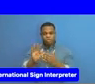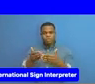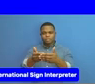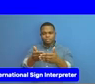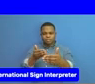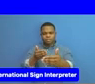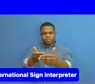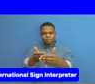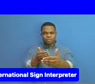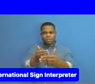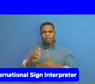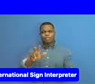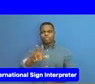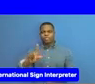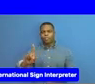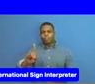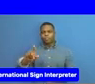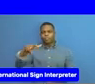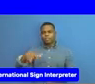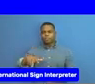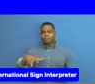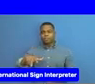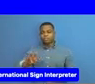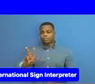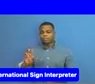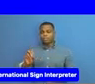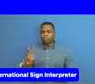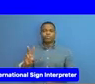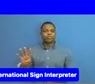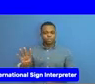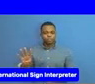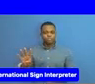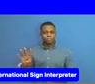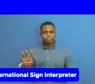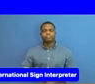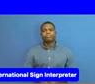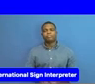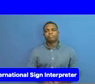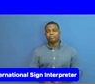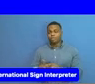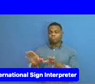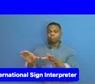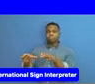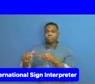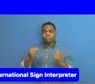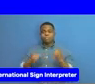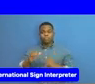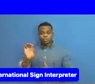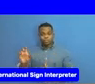throughout their implementation. To contribute to further reflections on the transition of the performing arts sector, we will share